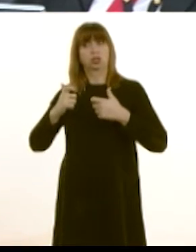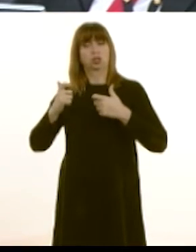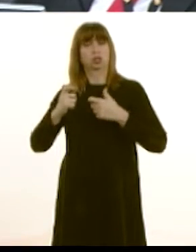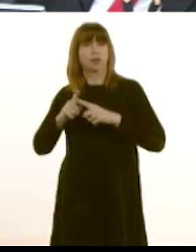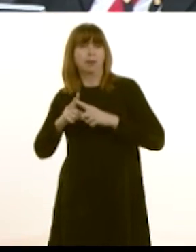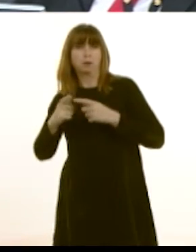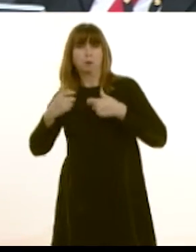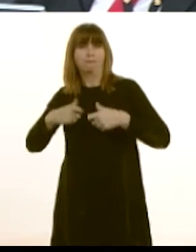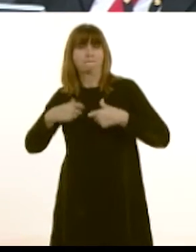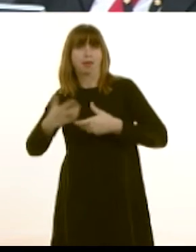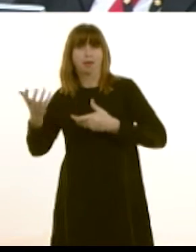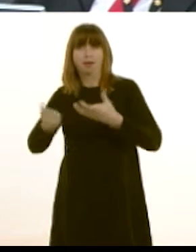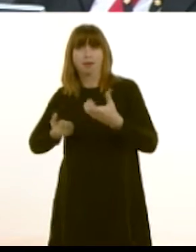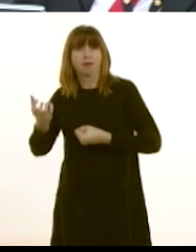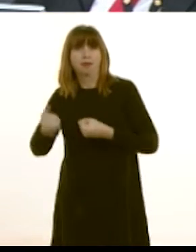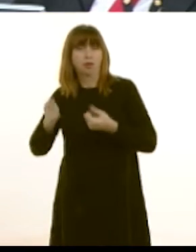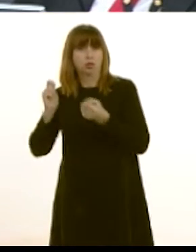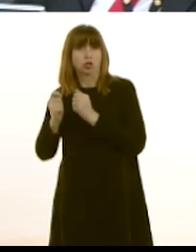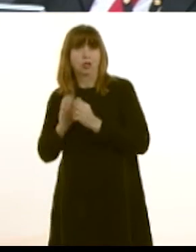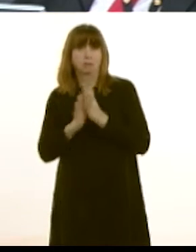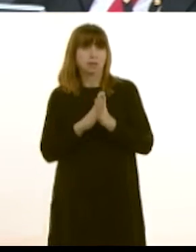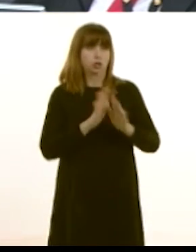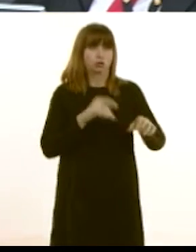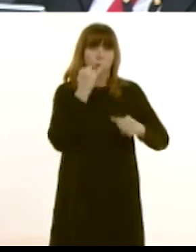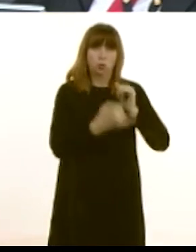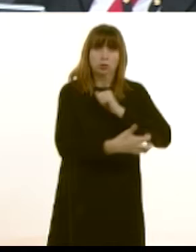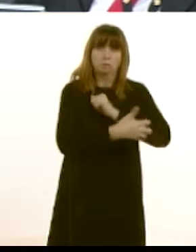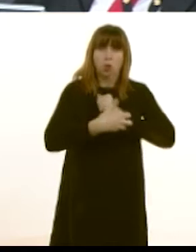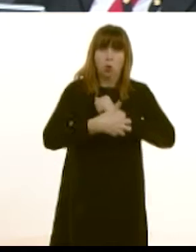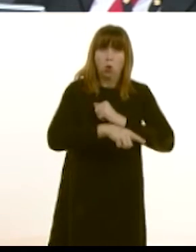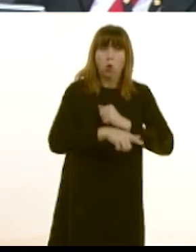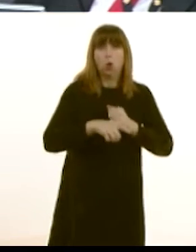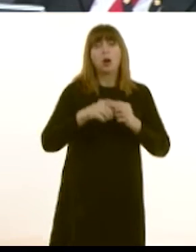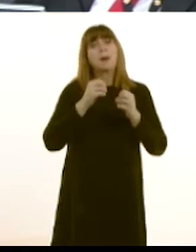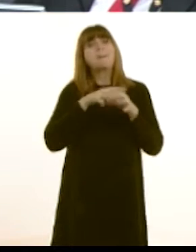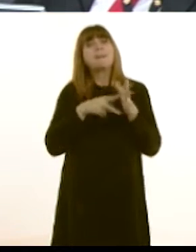repercussions on child poverty levels here, as the data contained in the Bevan Foundationís